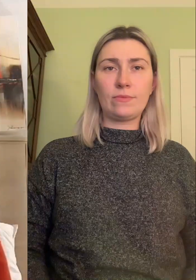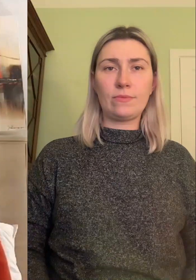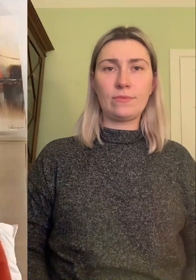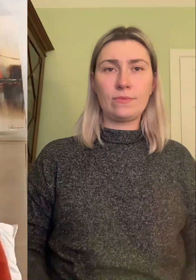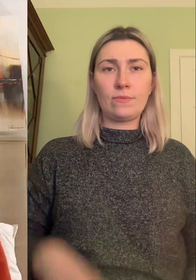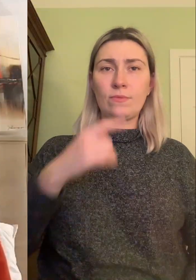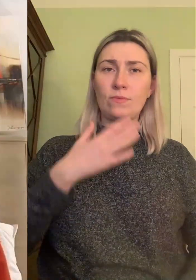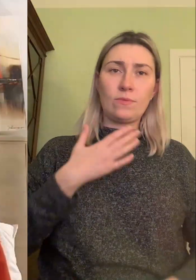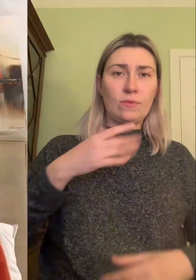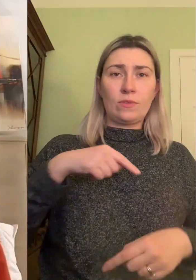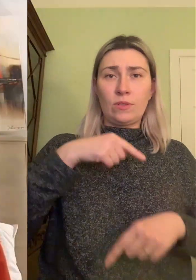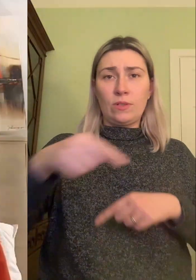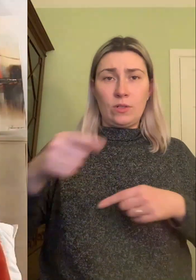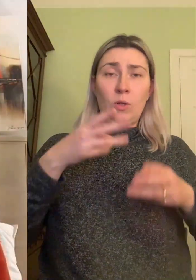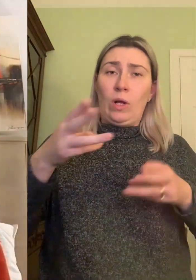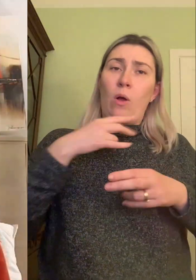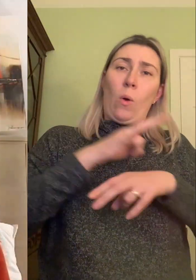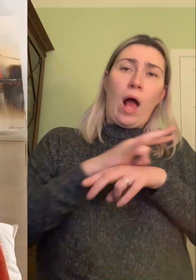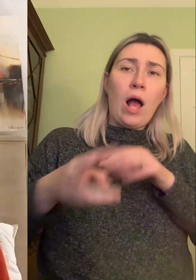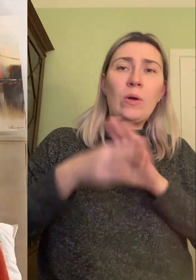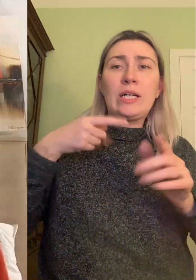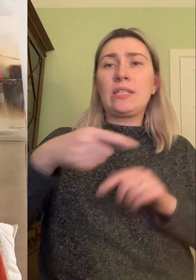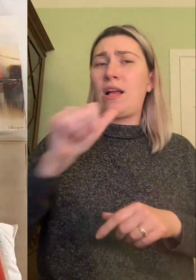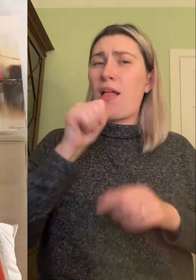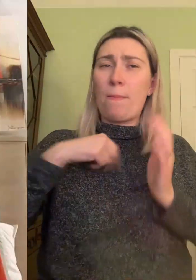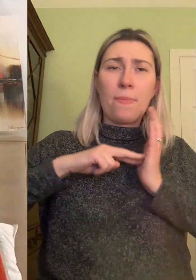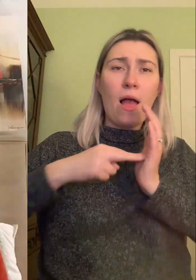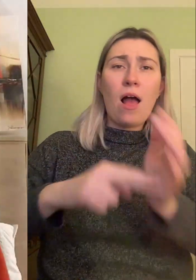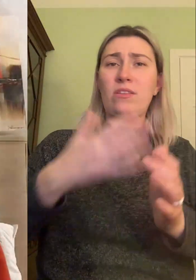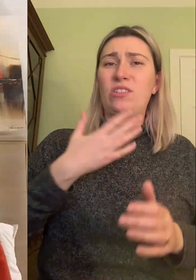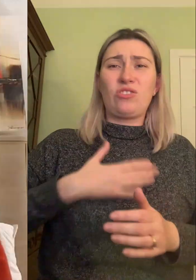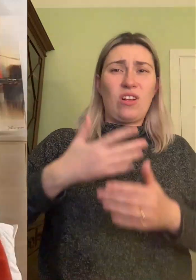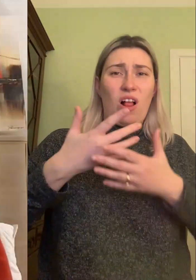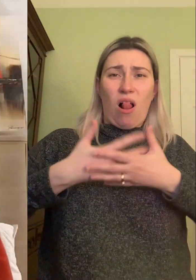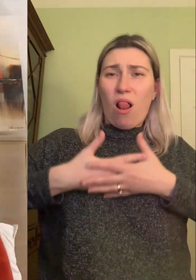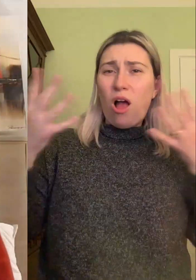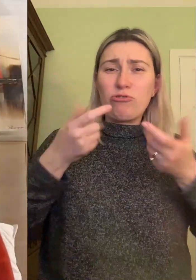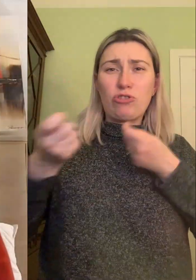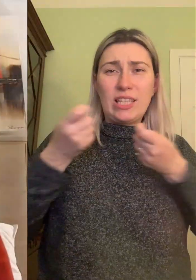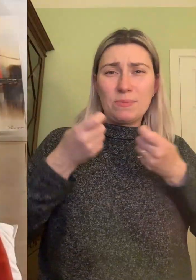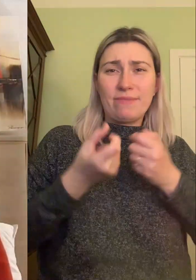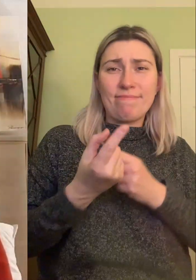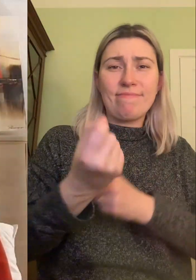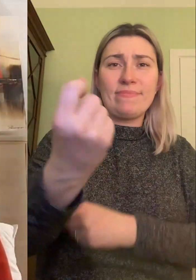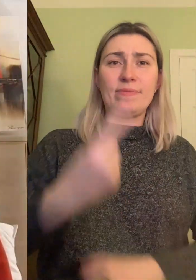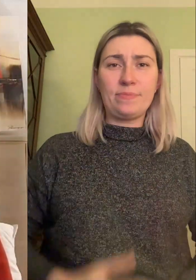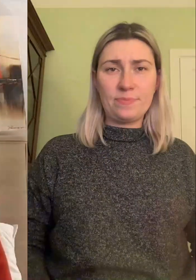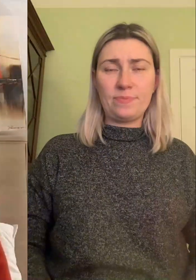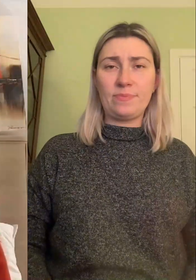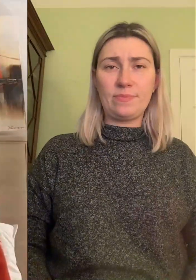I have a quiet week ahead. I don't plan on doing a huge amount during the week I have treatment.